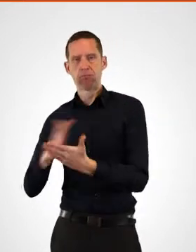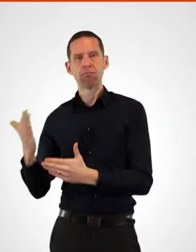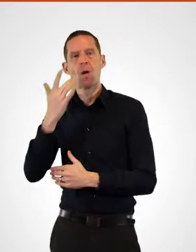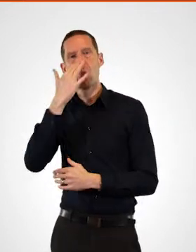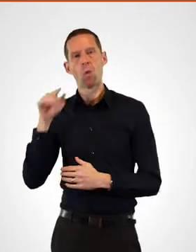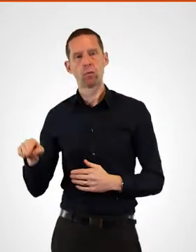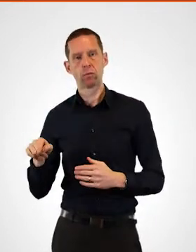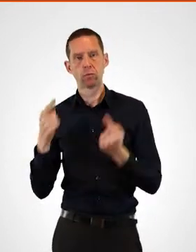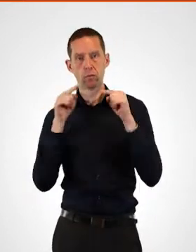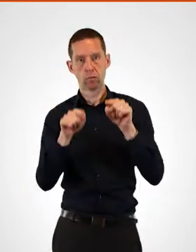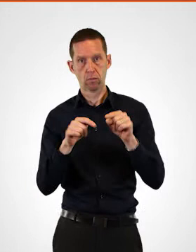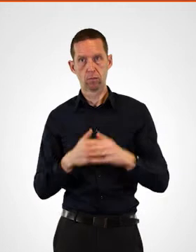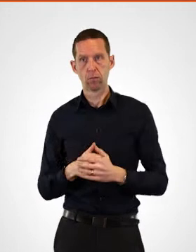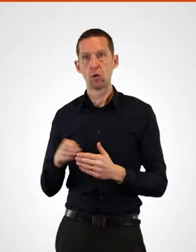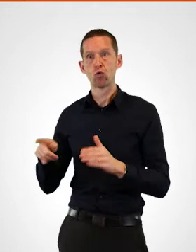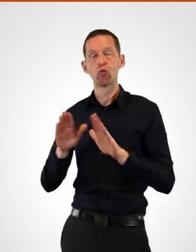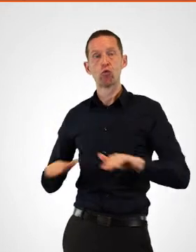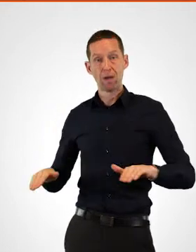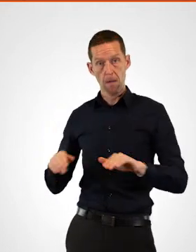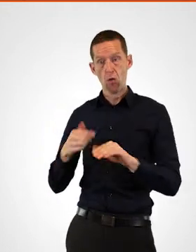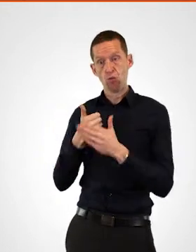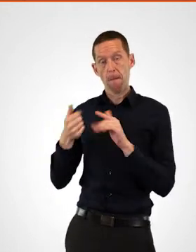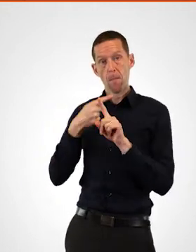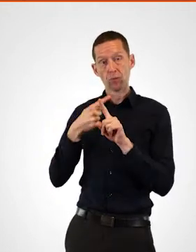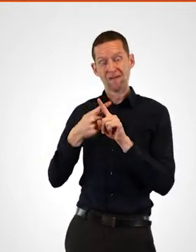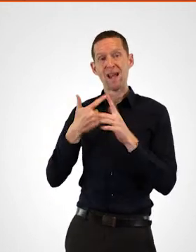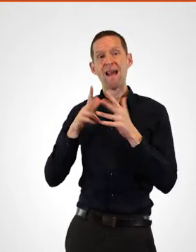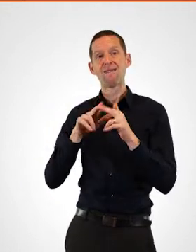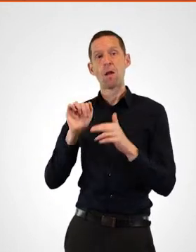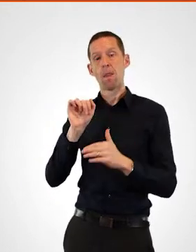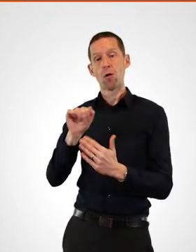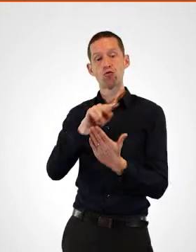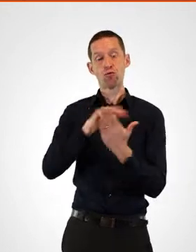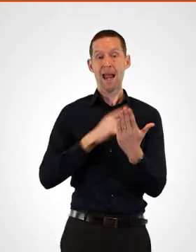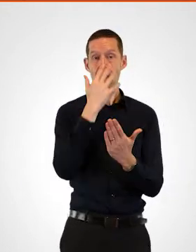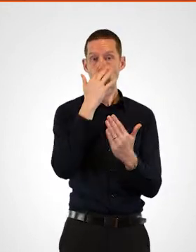and children will have a positive score if their reading age is actually better,